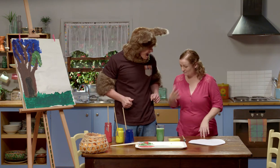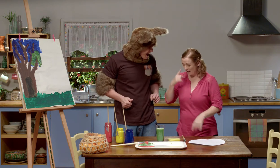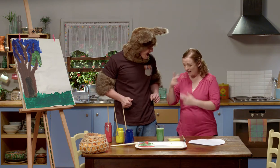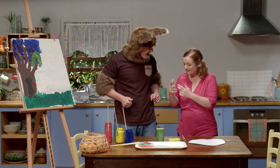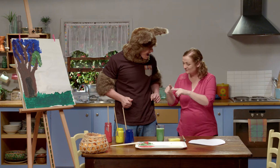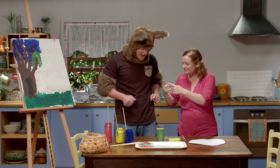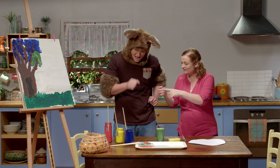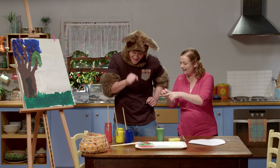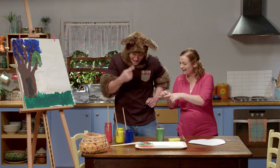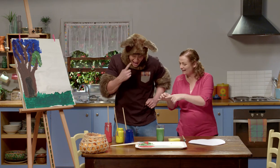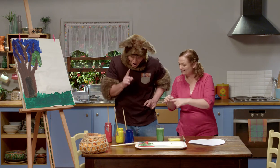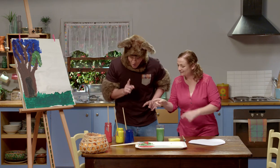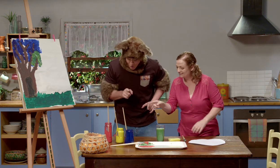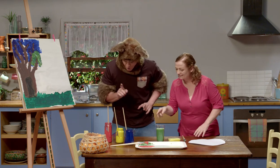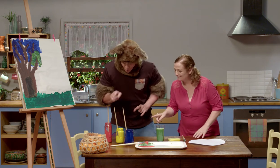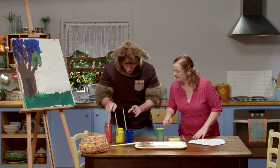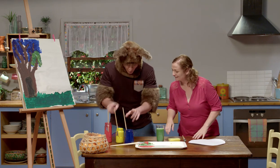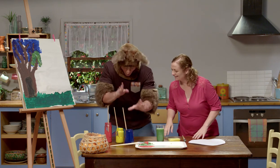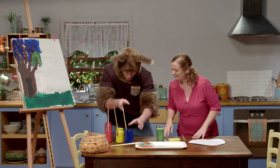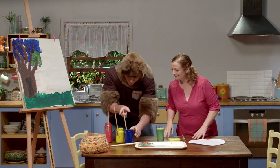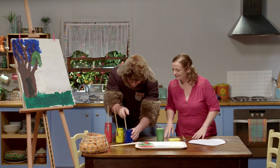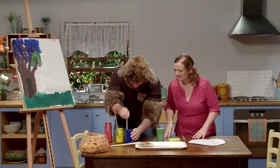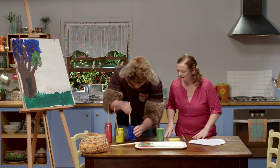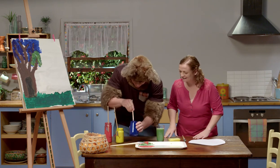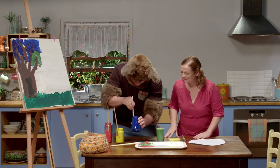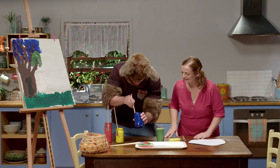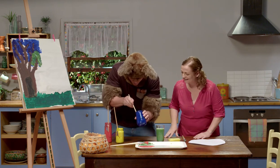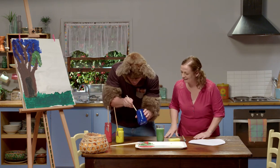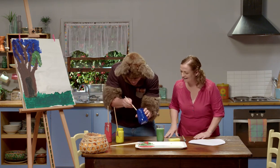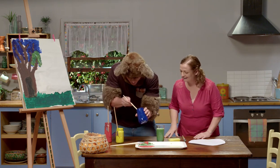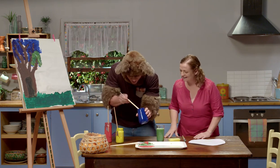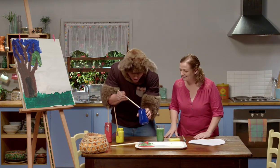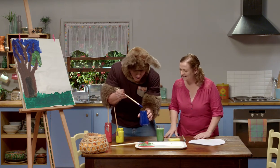Would you like to try making some different colours? Oh, yeah.